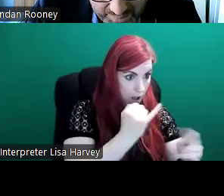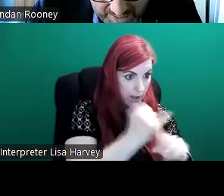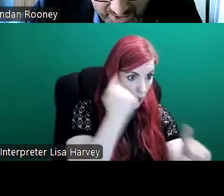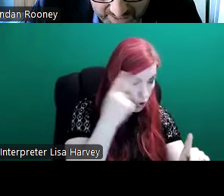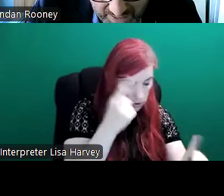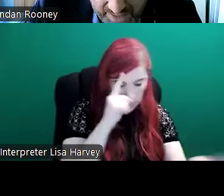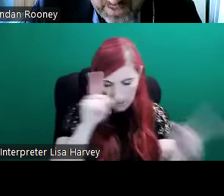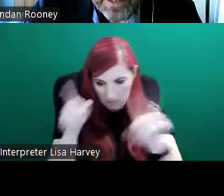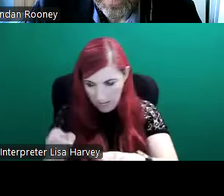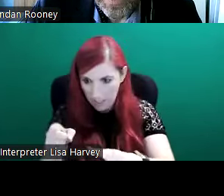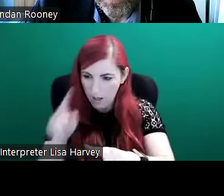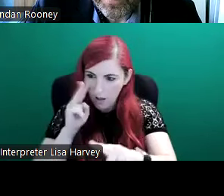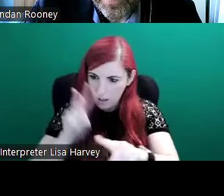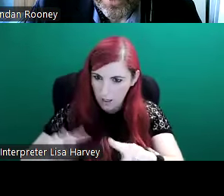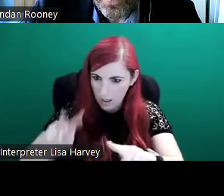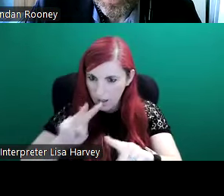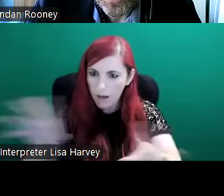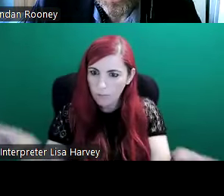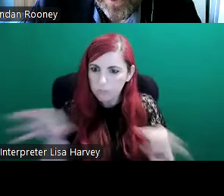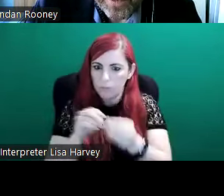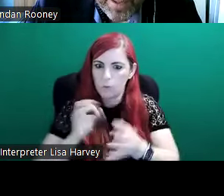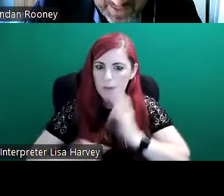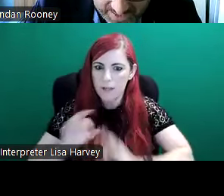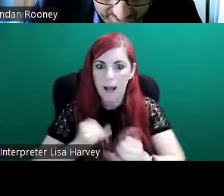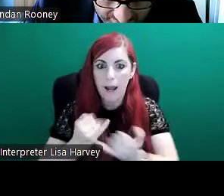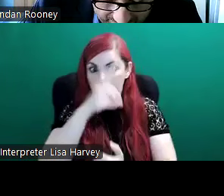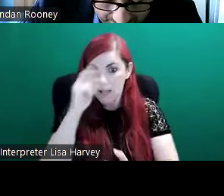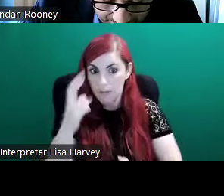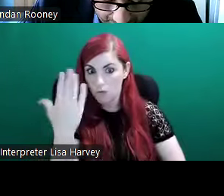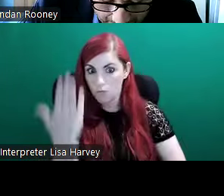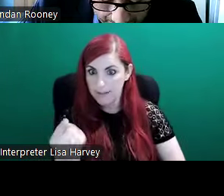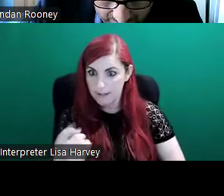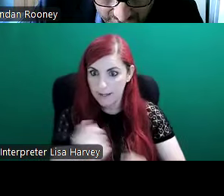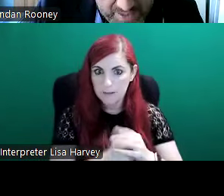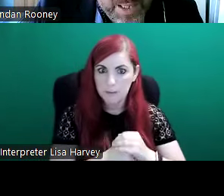compositions, like the example of two horses you see on the right hand side, Jellett